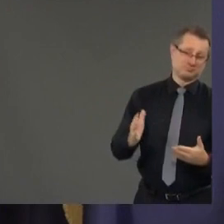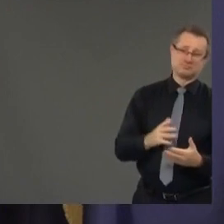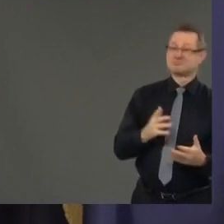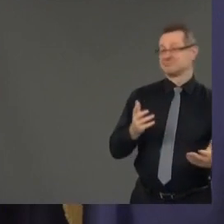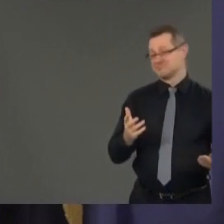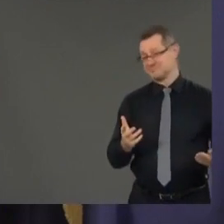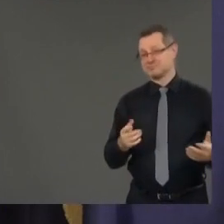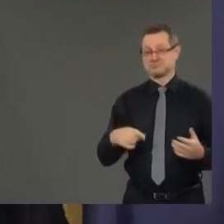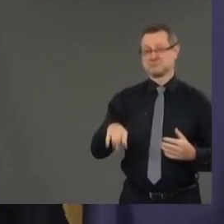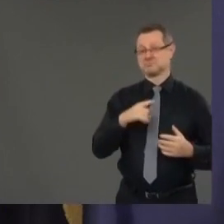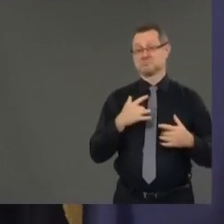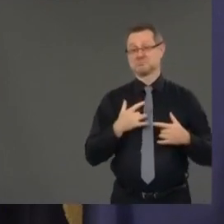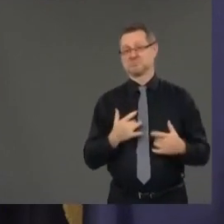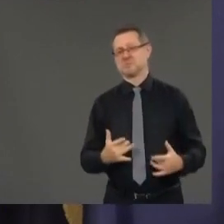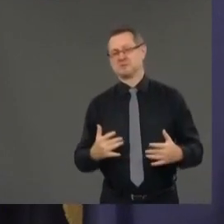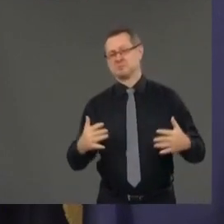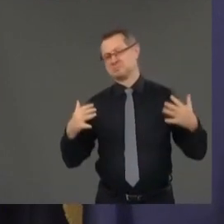RESTAURANTS.